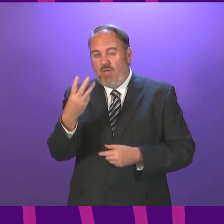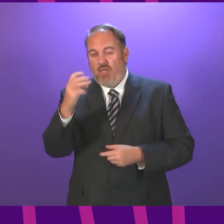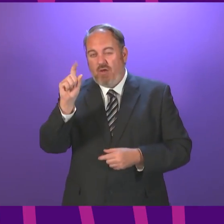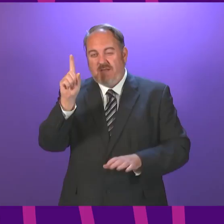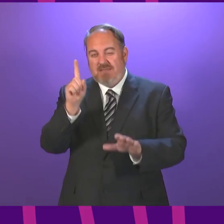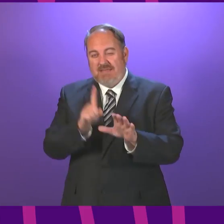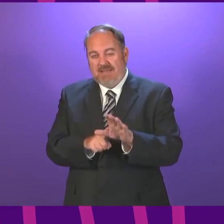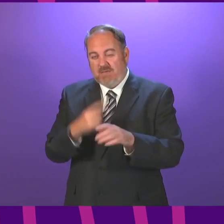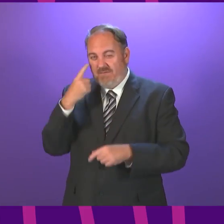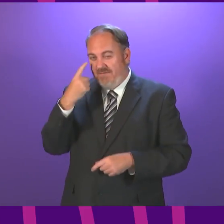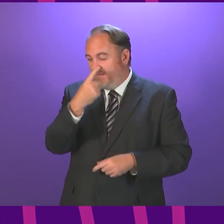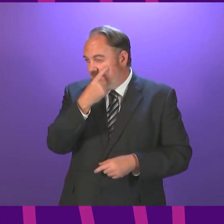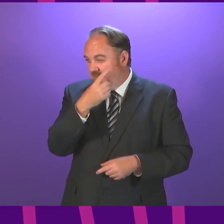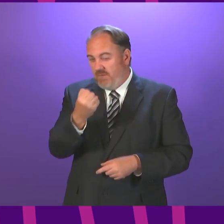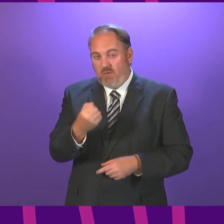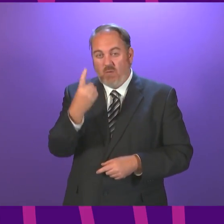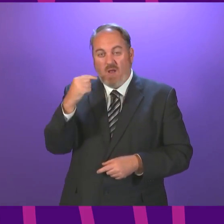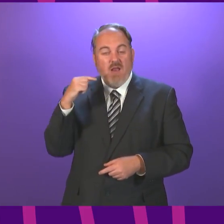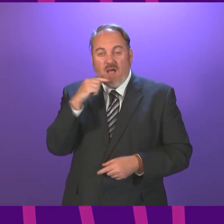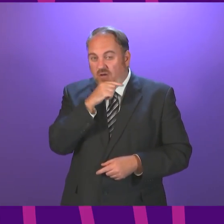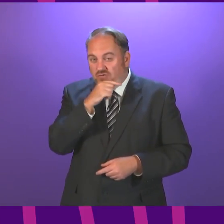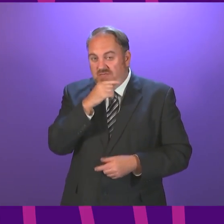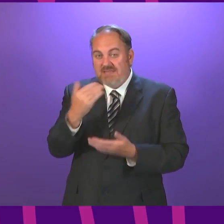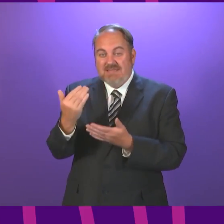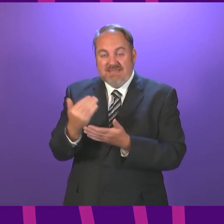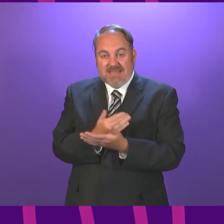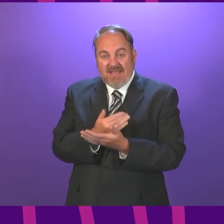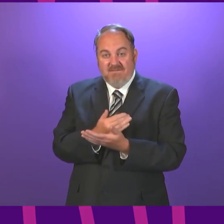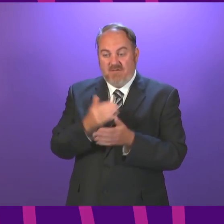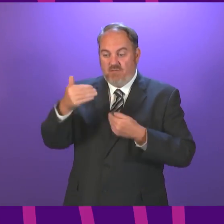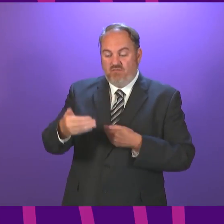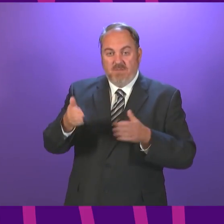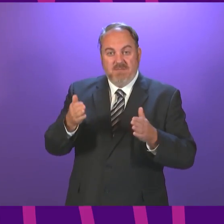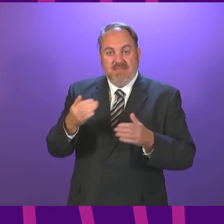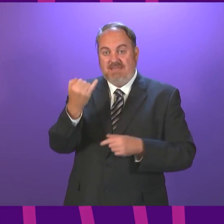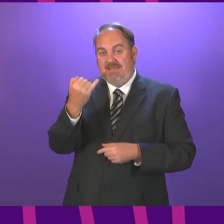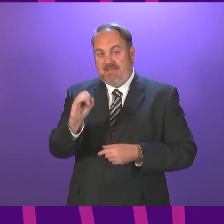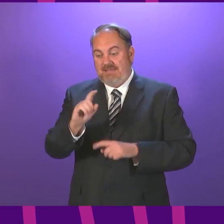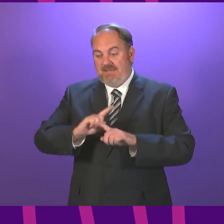consumption rooms in 66 cities in 10 countries around the world. We know that they are not